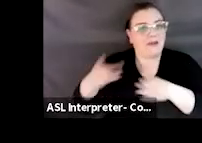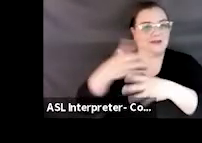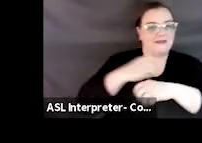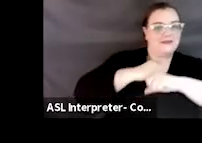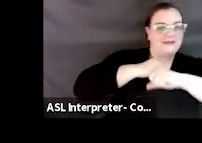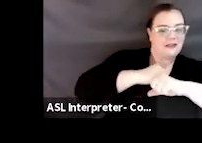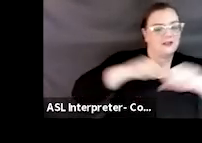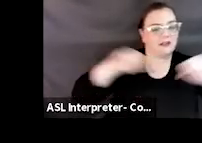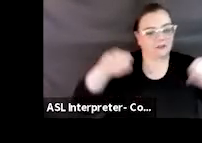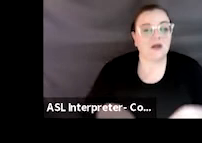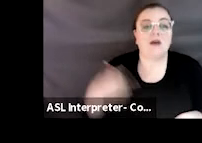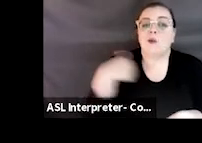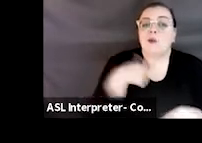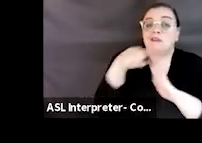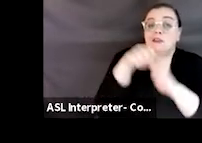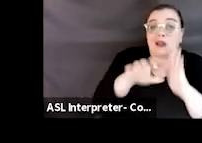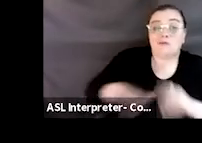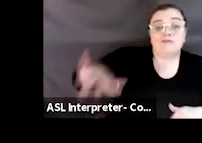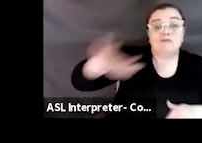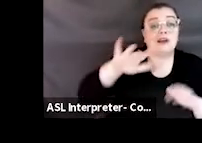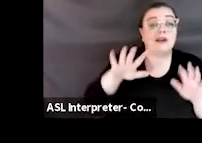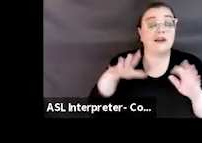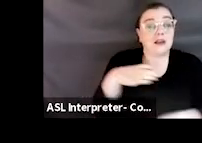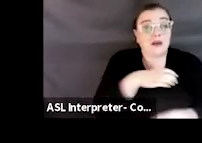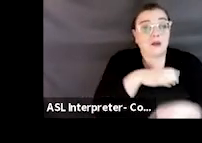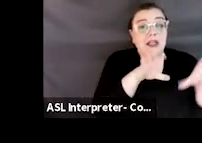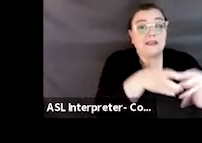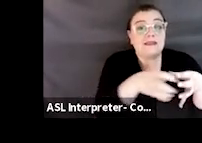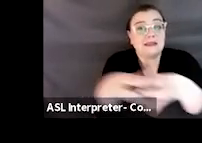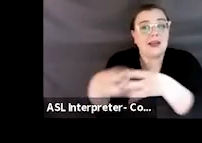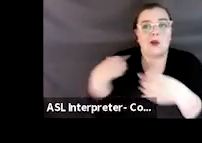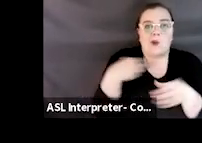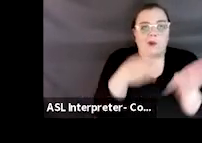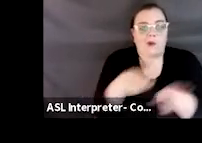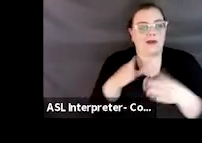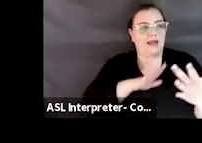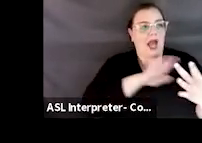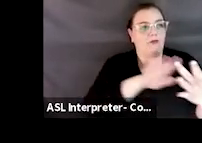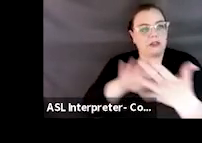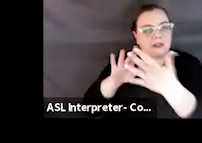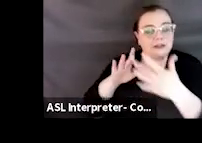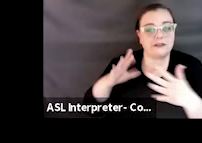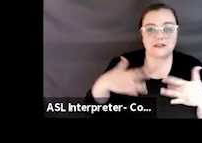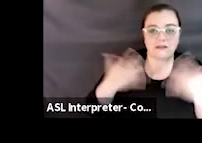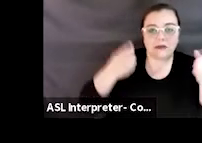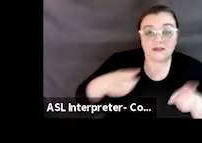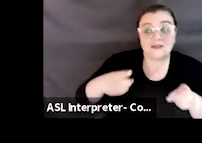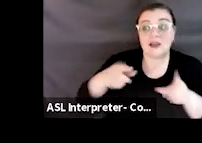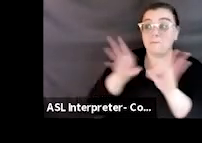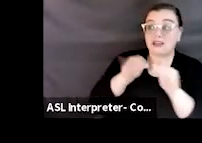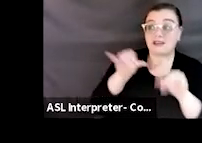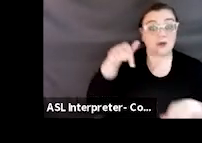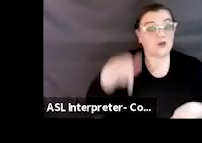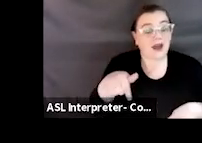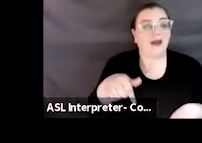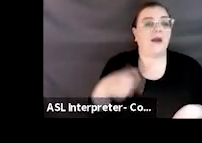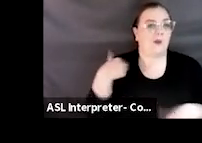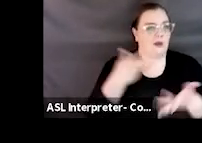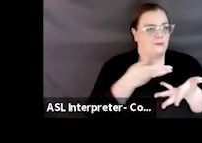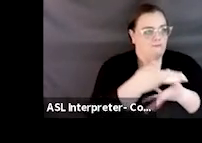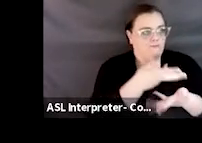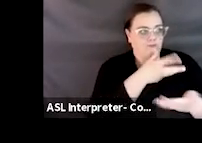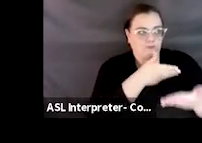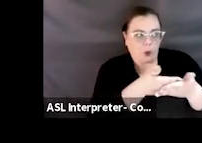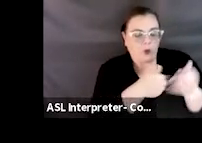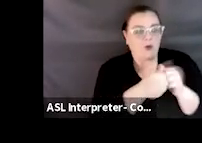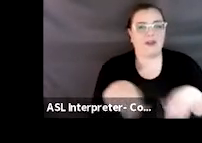Heidi Rosofsky: Earthquake preparedness and safety, we have statewide sector committees local regional alliances, we organize outreach activities and meetings like today.